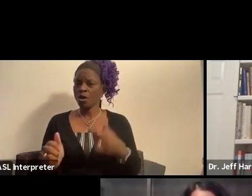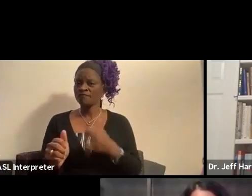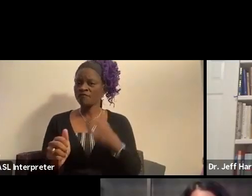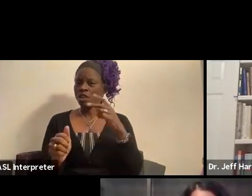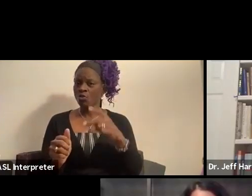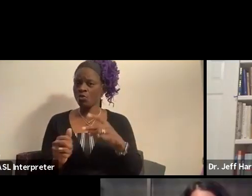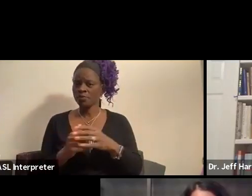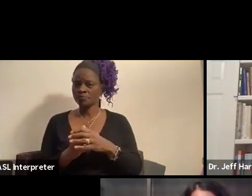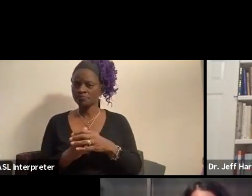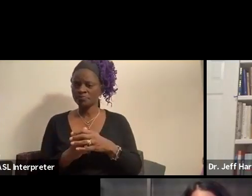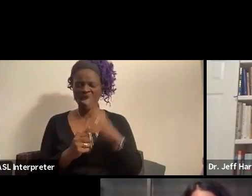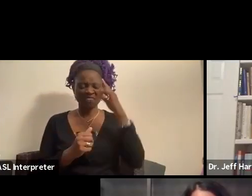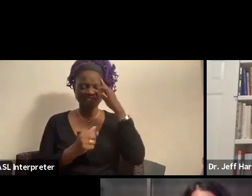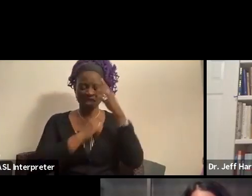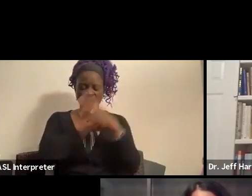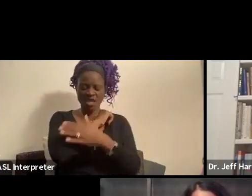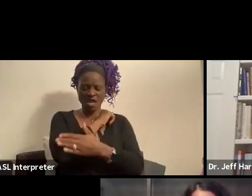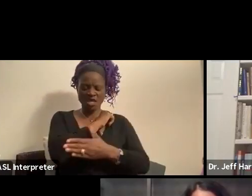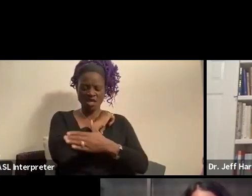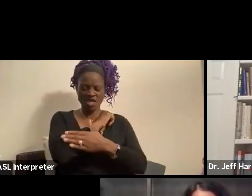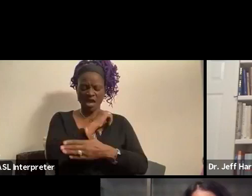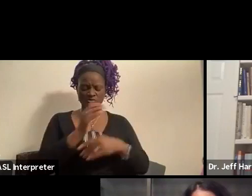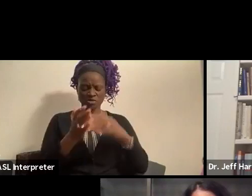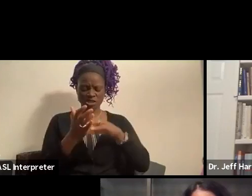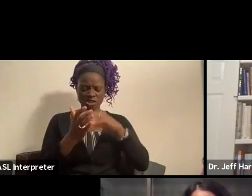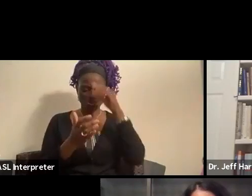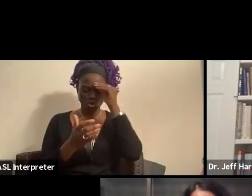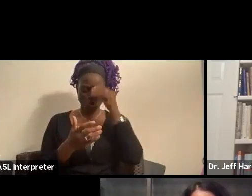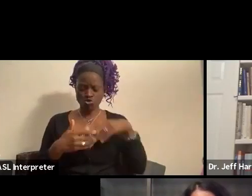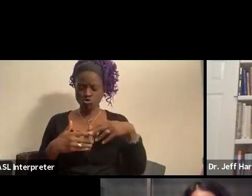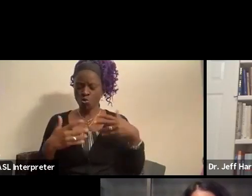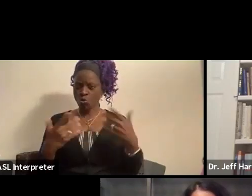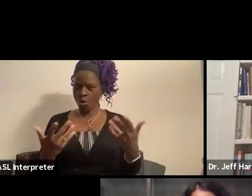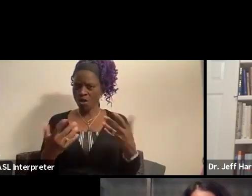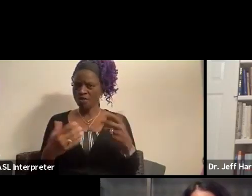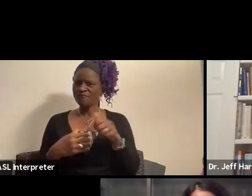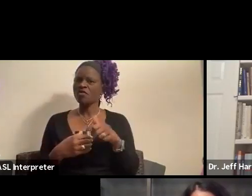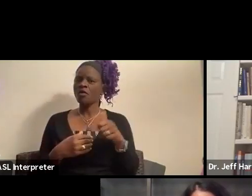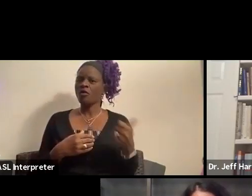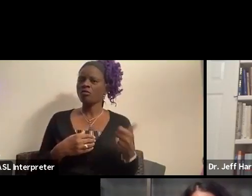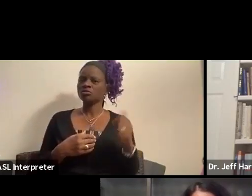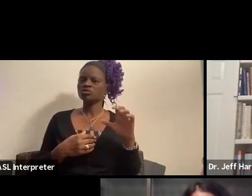learned in terms of the need for alternate care sites and surge capacity compared to